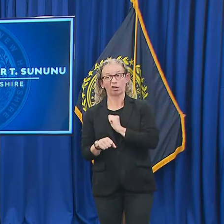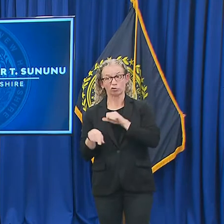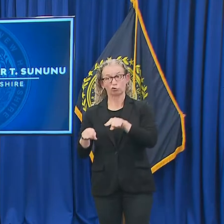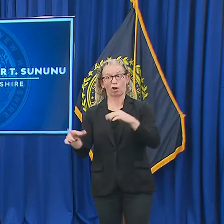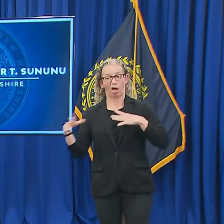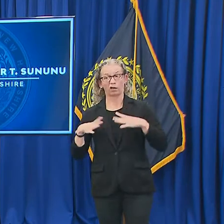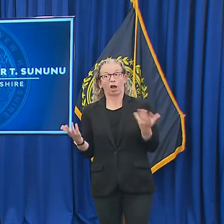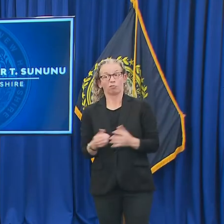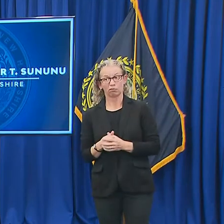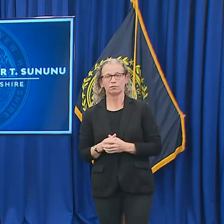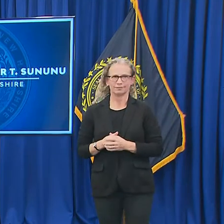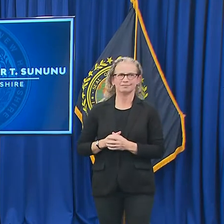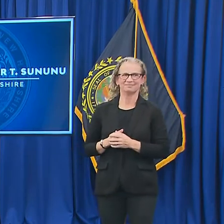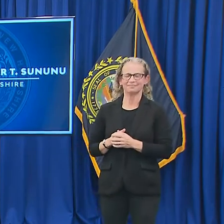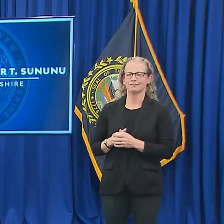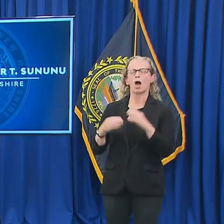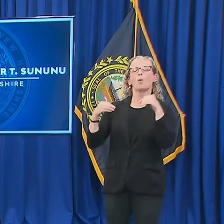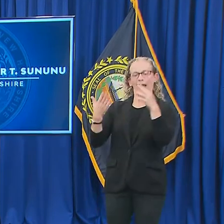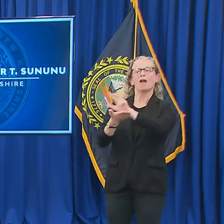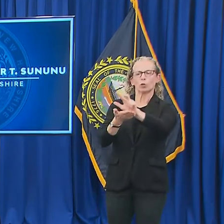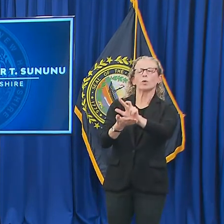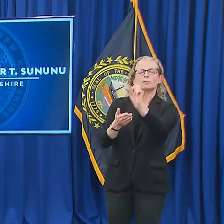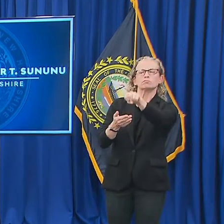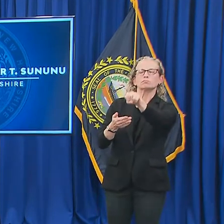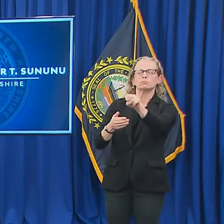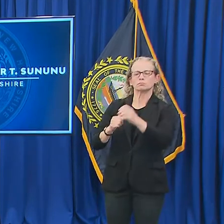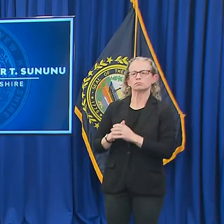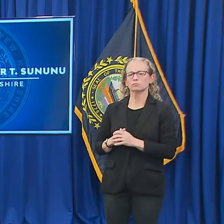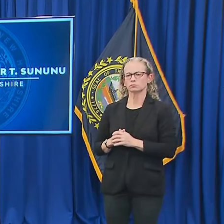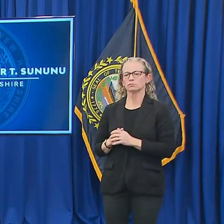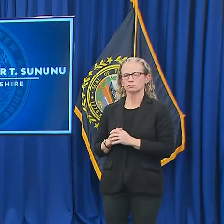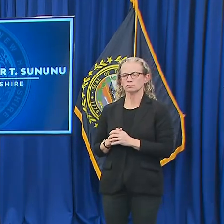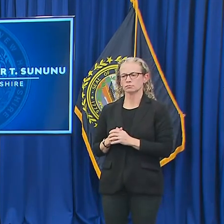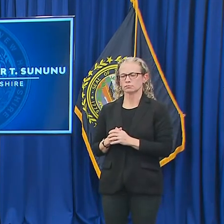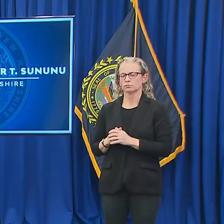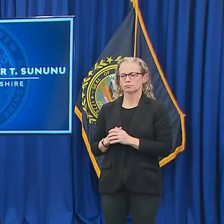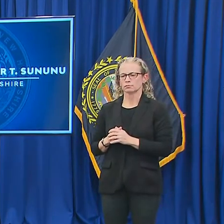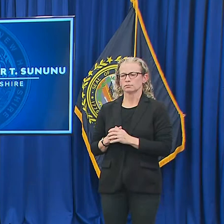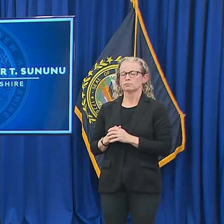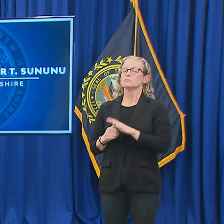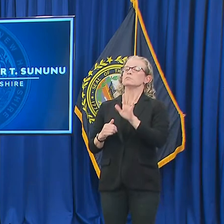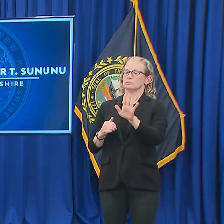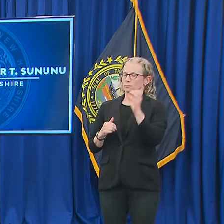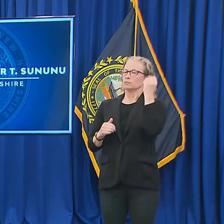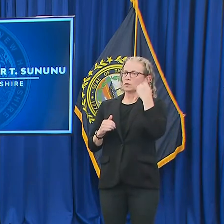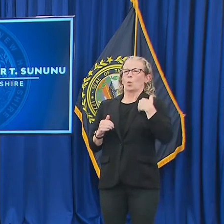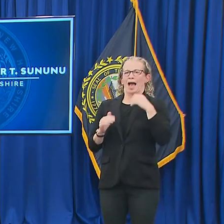we can do if there are short term things we're just in a few weeks. But they can say, you know X y and z